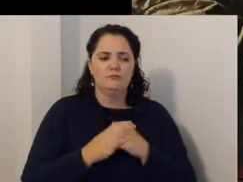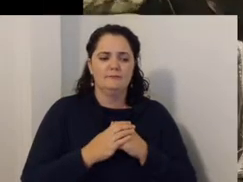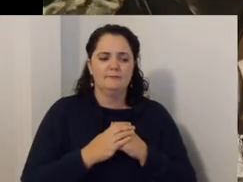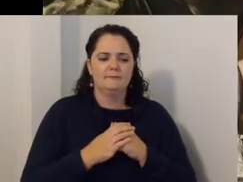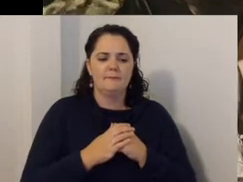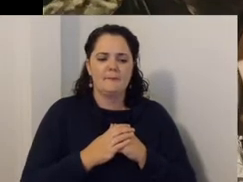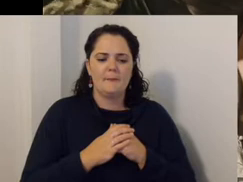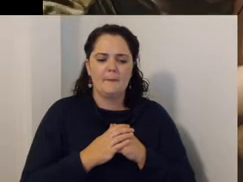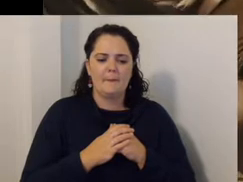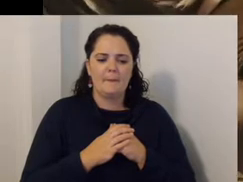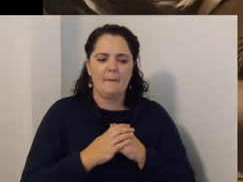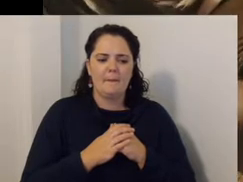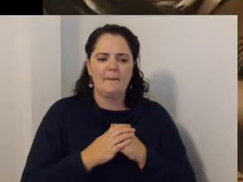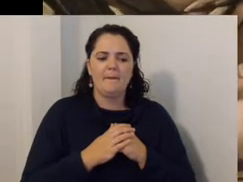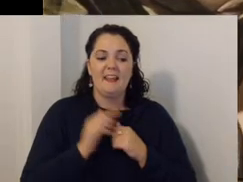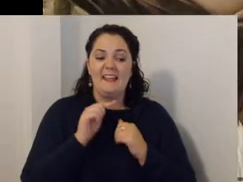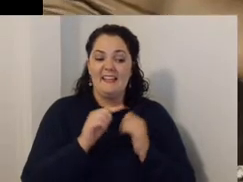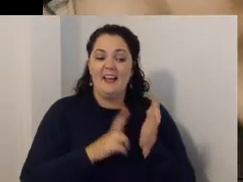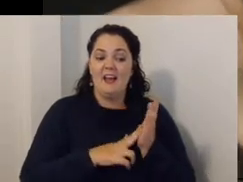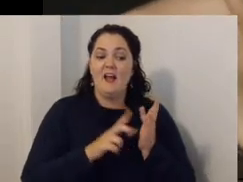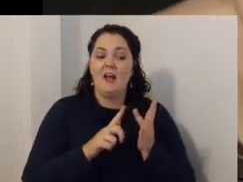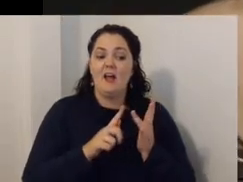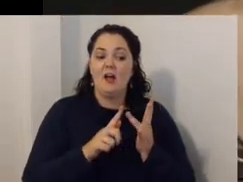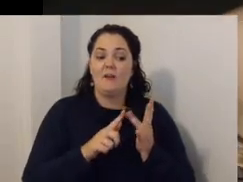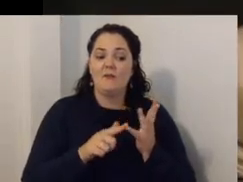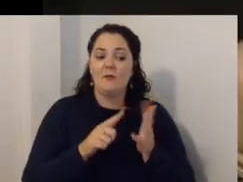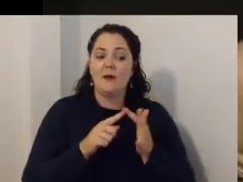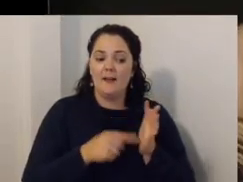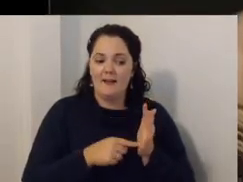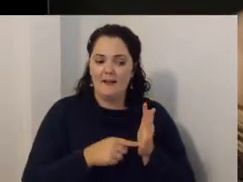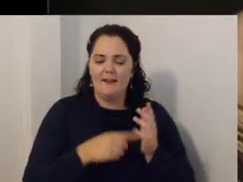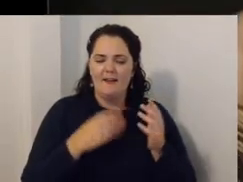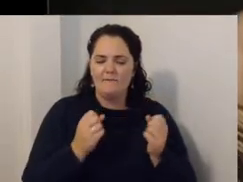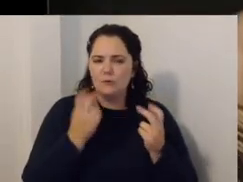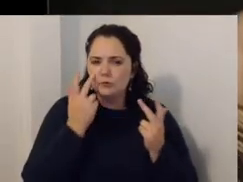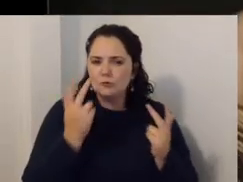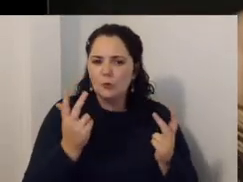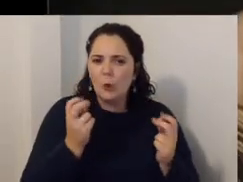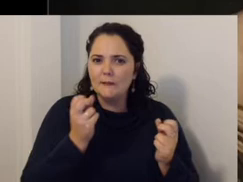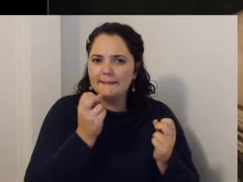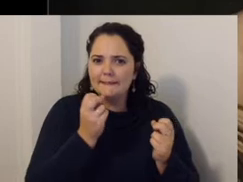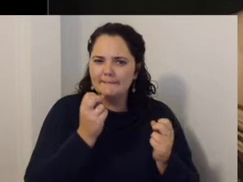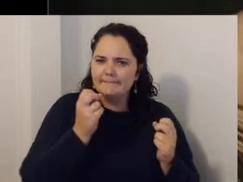you'll see the way that you have that intense light and dark you have that deep blackness in